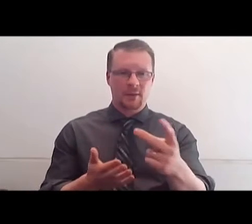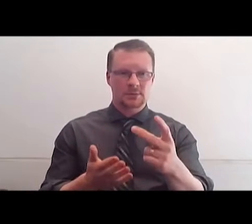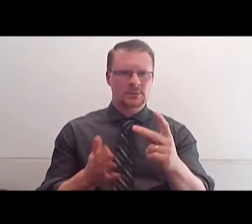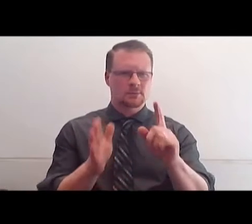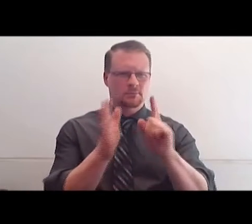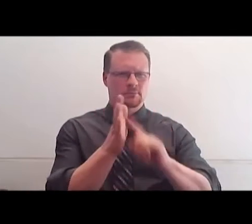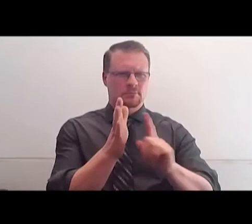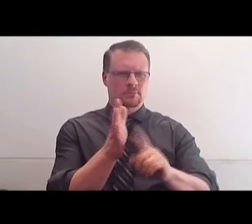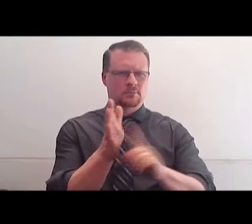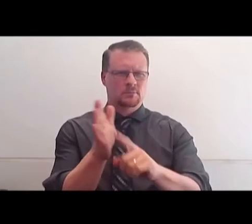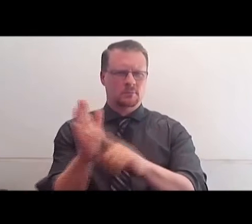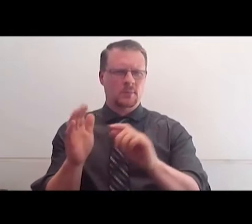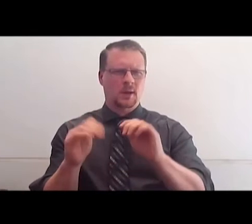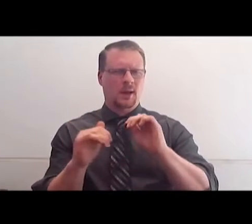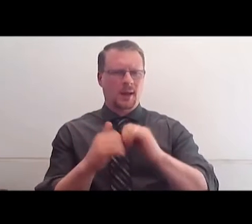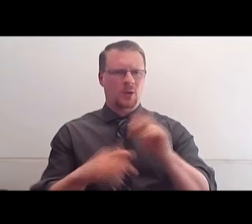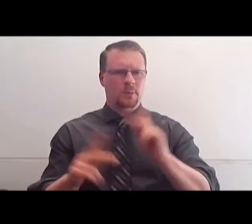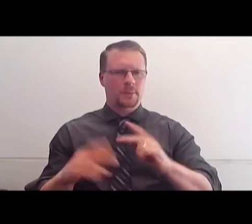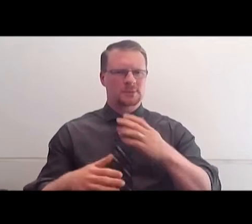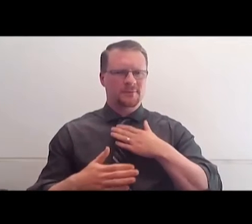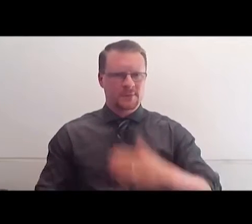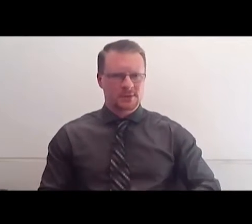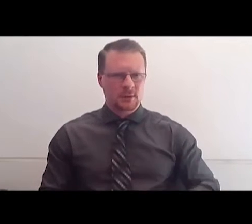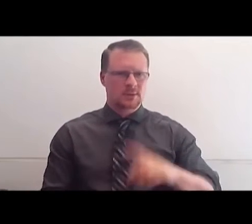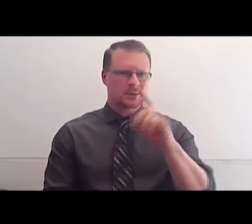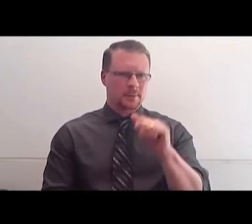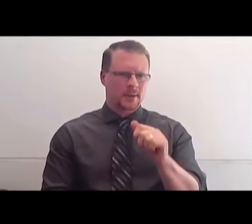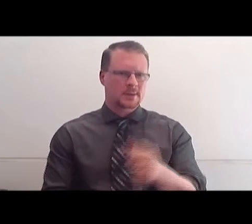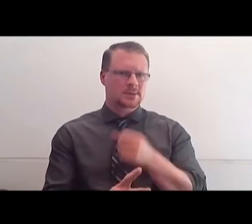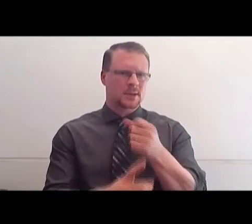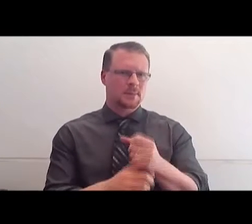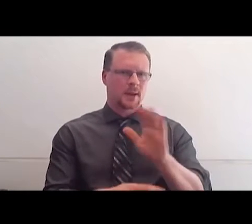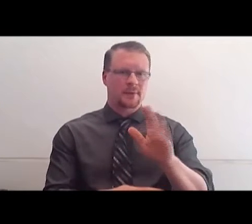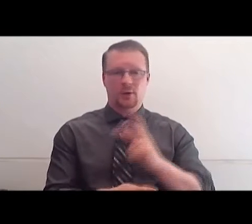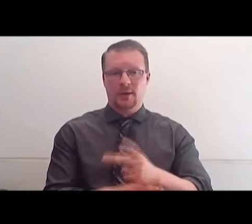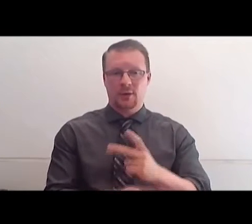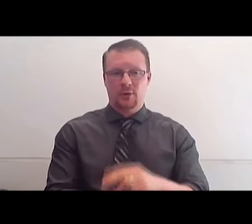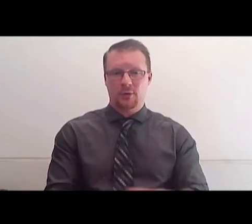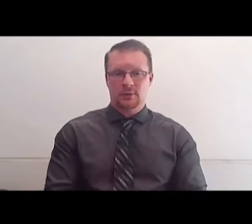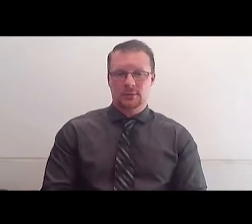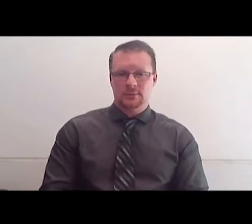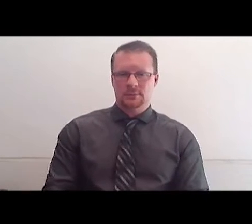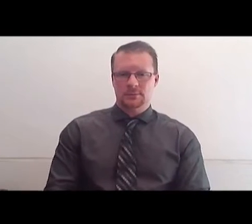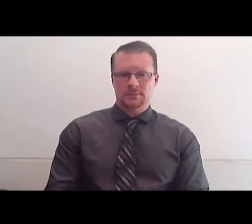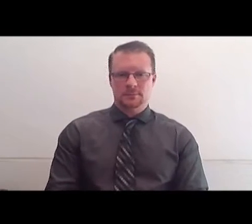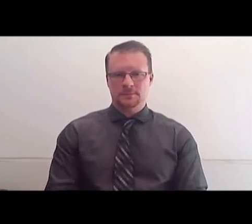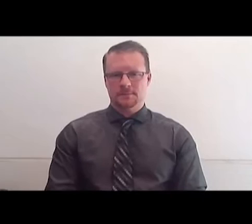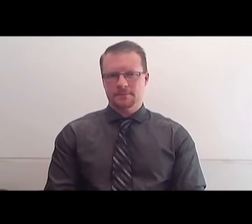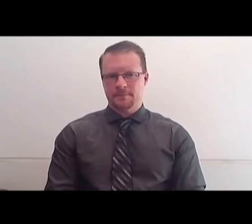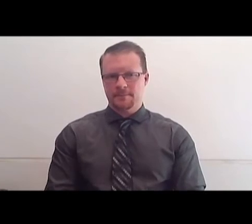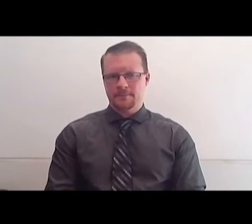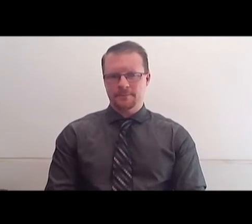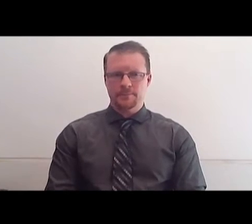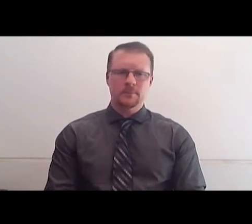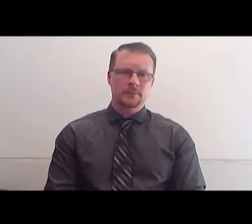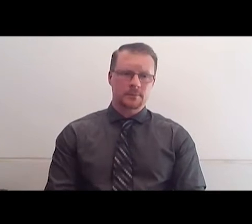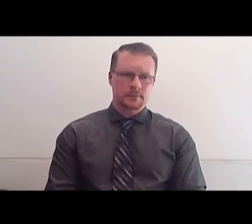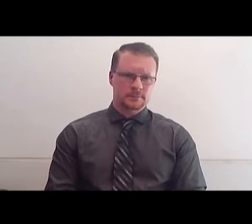"When Walking Fails" Was published some time ago and it investigates how people with disabilities excuse me,